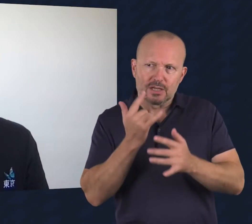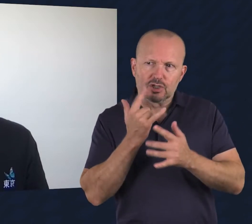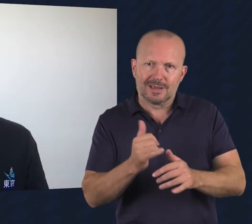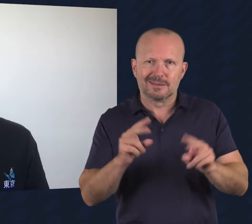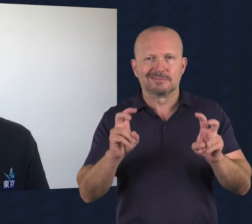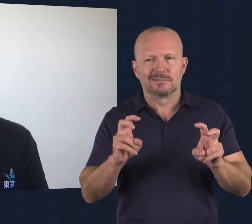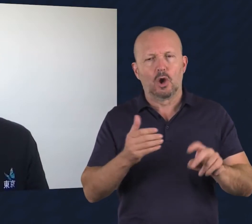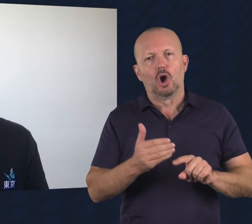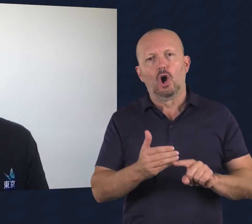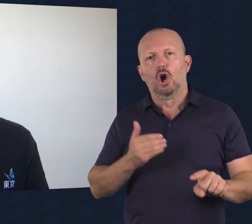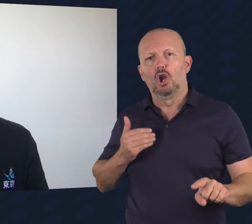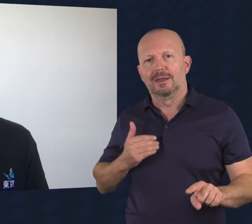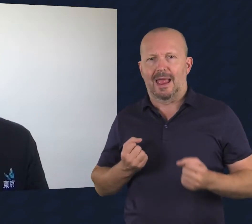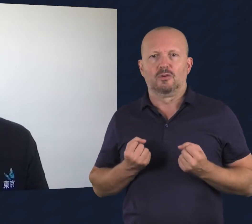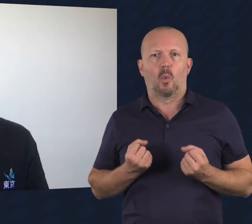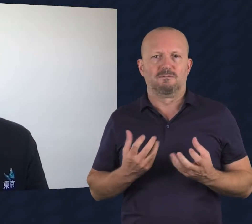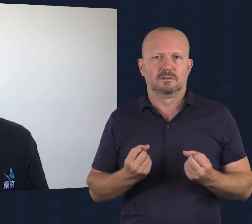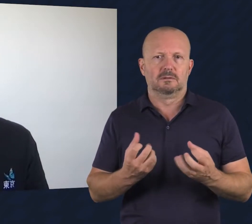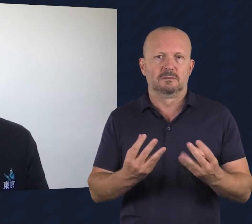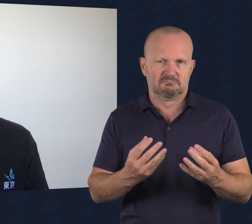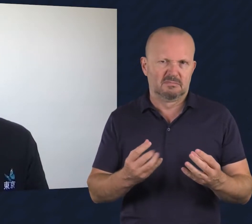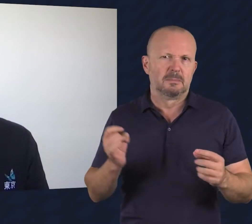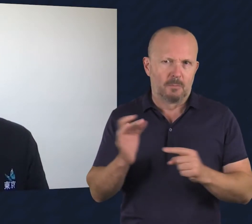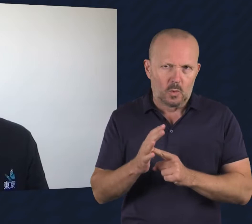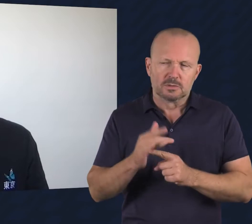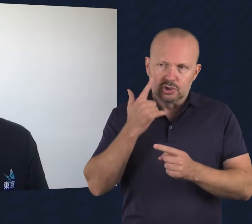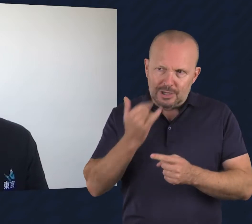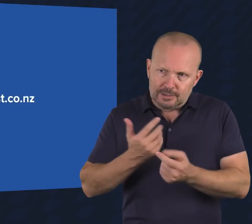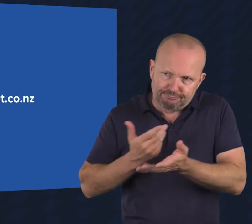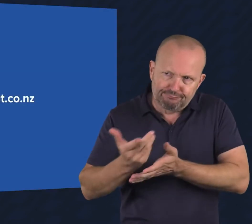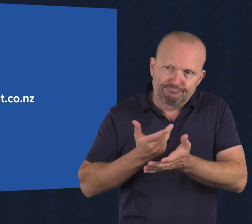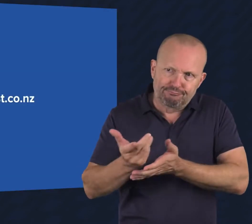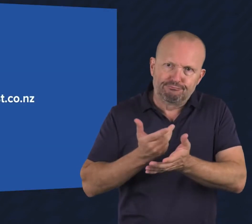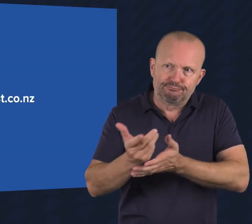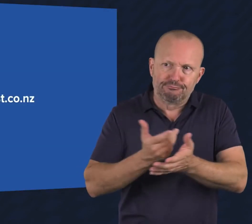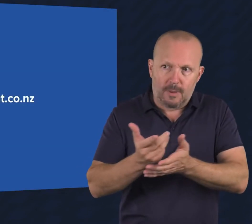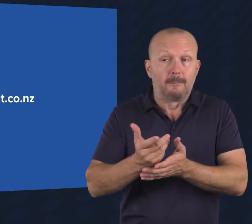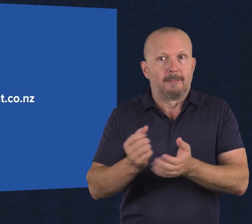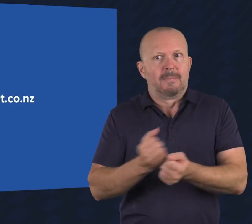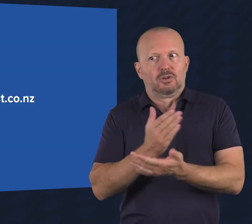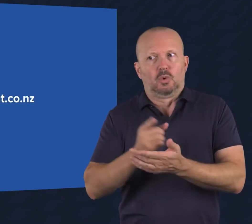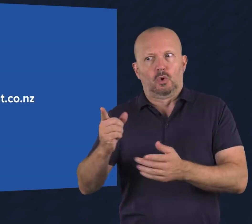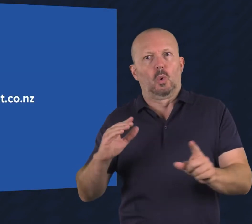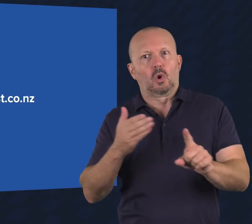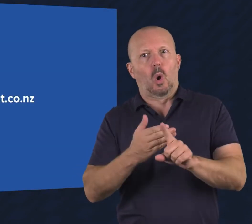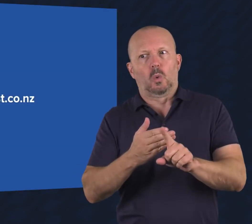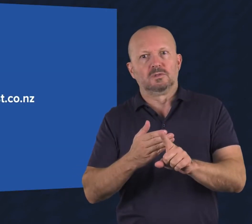which gives you the knowledge and insight needed to ensure you can successfully achieve your project's goals. If anybody would like to know more about our process